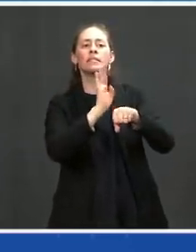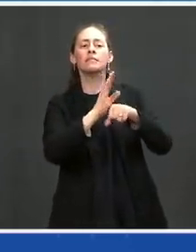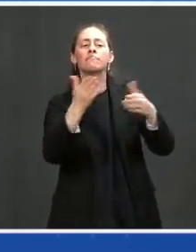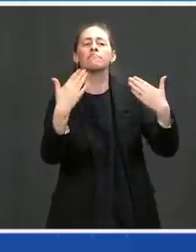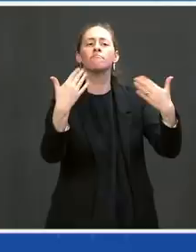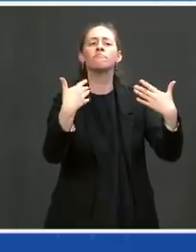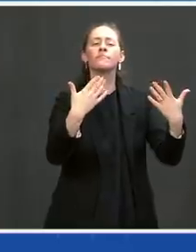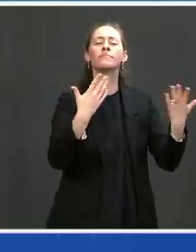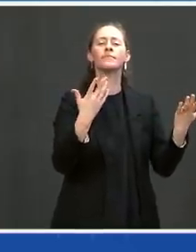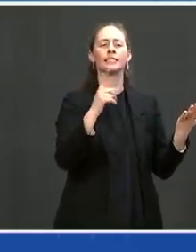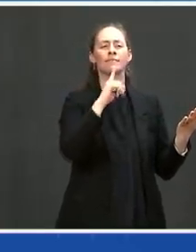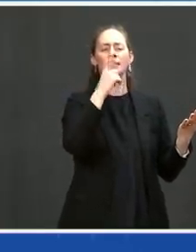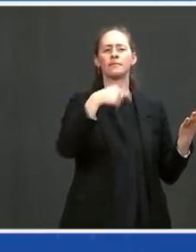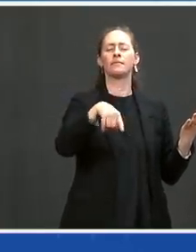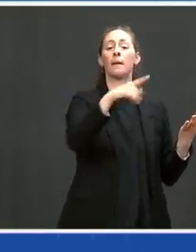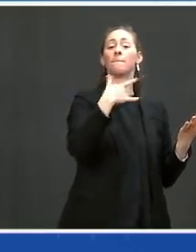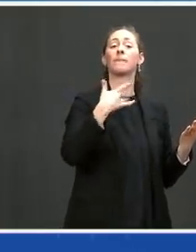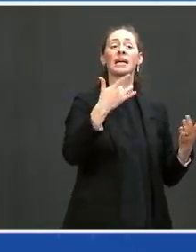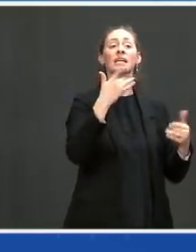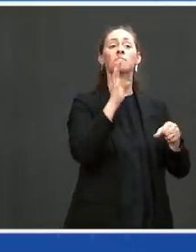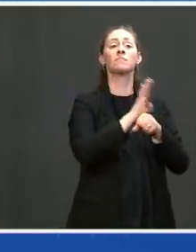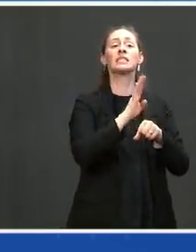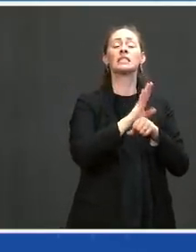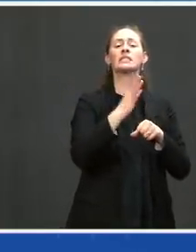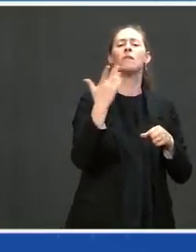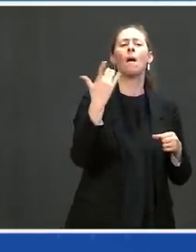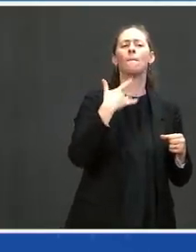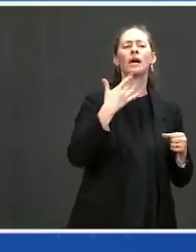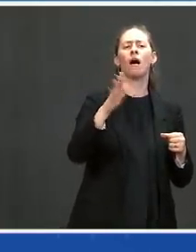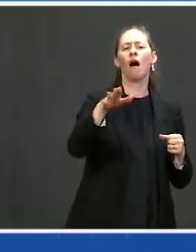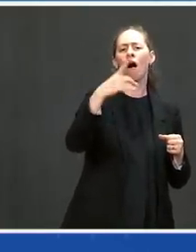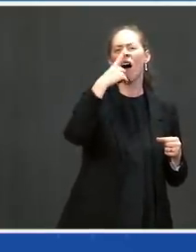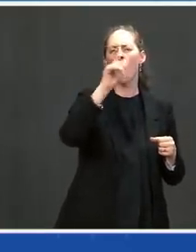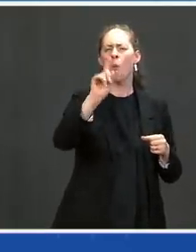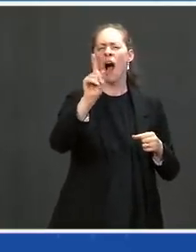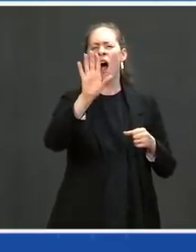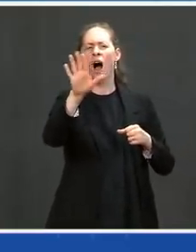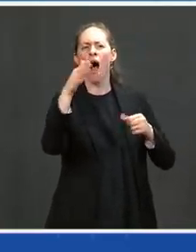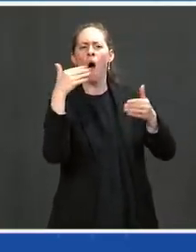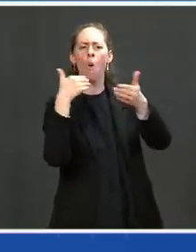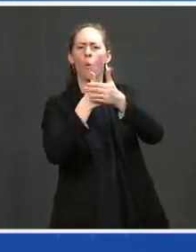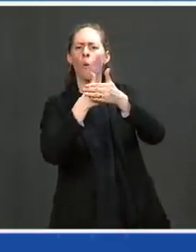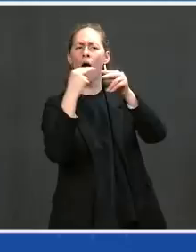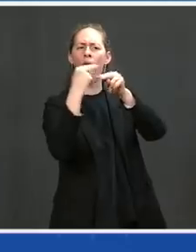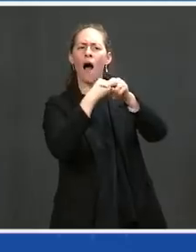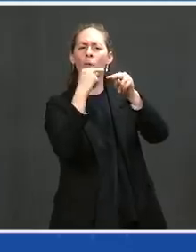"What's the closest access to -- access to an interstate highway? How far am I from a freight rail?